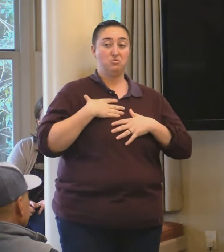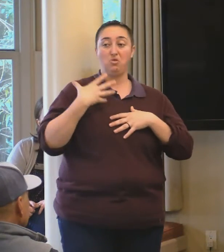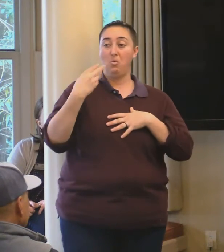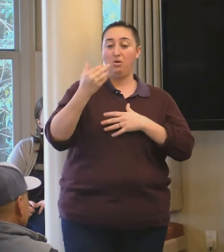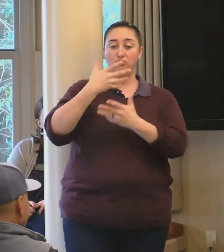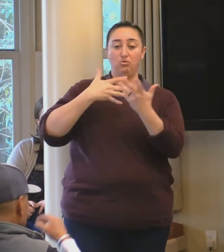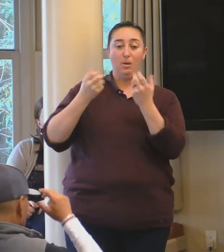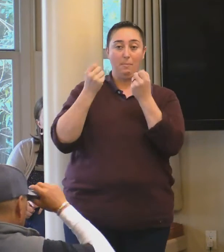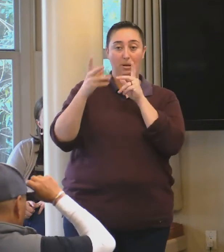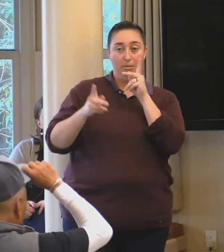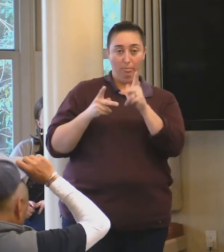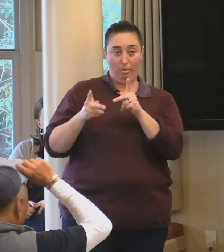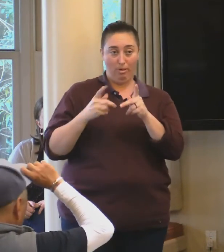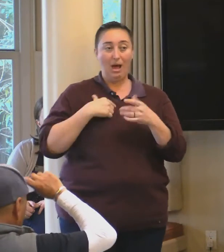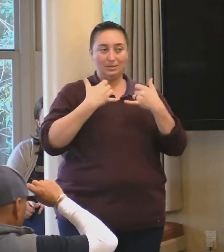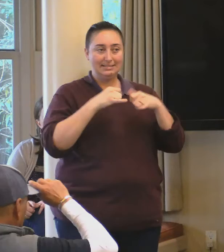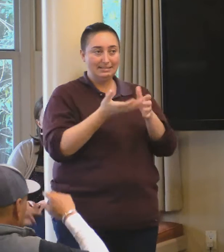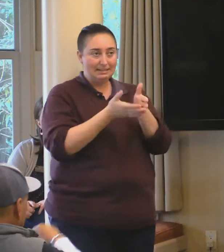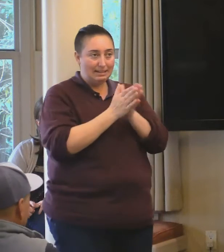enjoy going to a party with lots of people and will still ask a